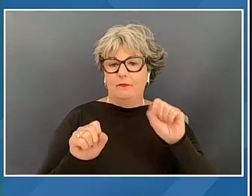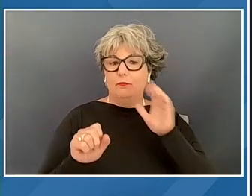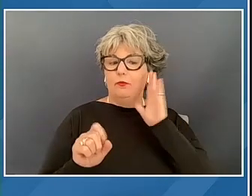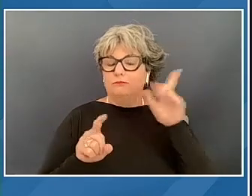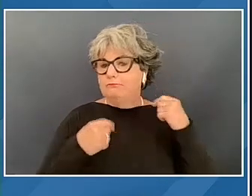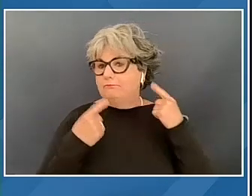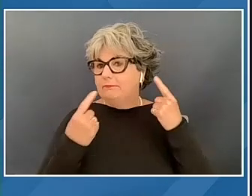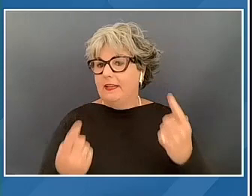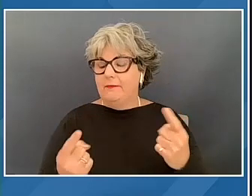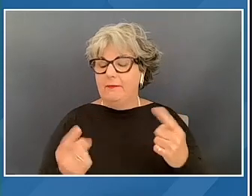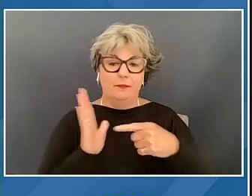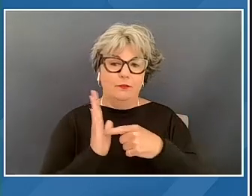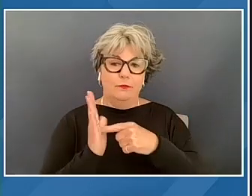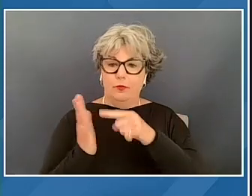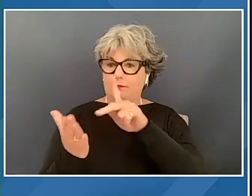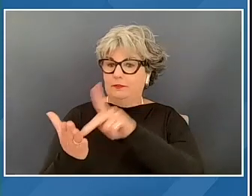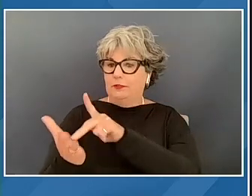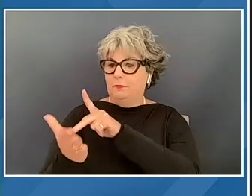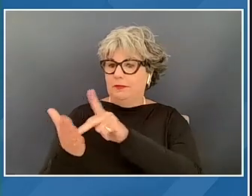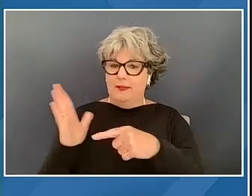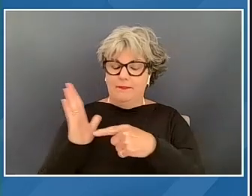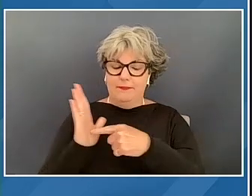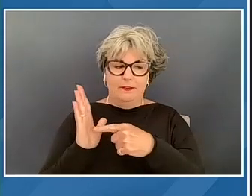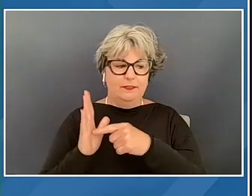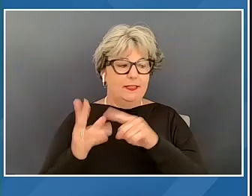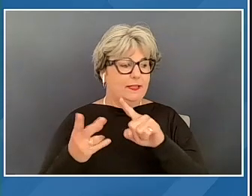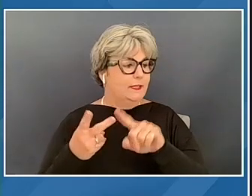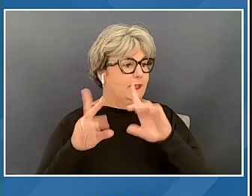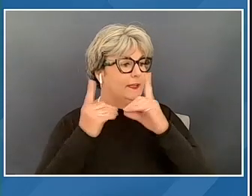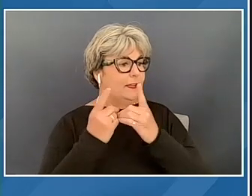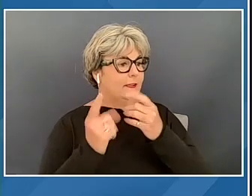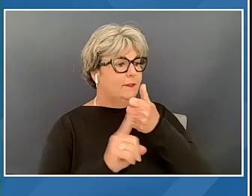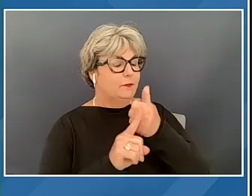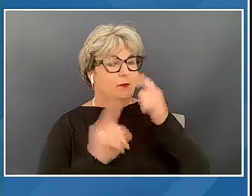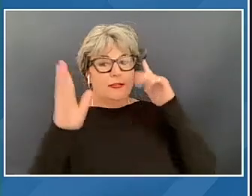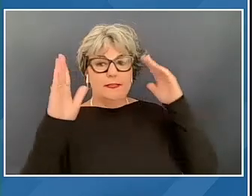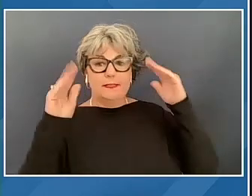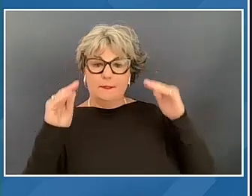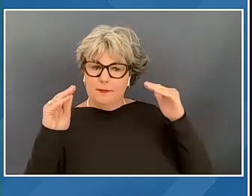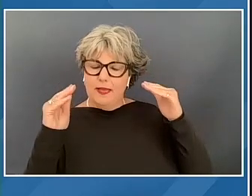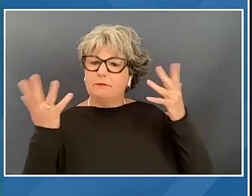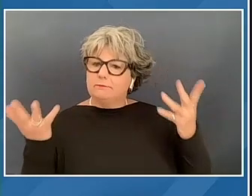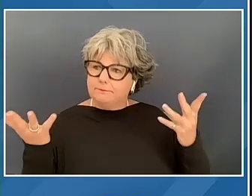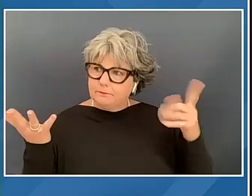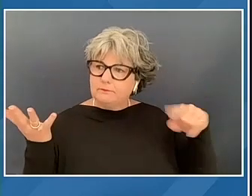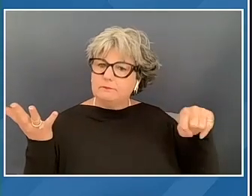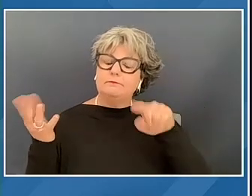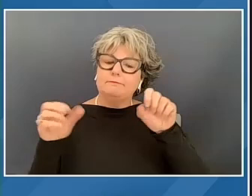repay their debt, and whether or not the Department can expect to reasonably pay off the debt within a reasonable amount of